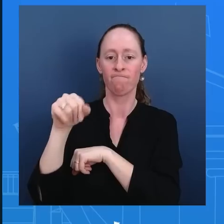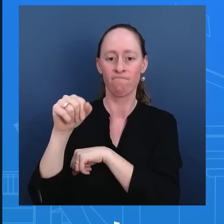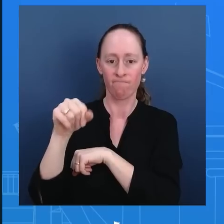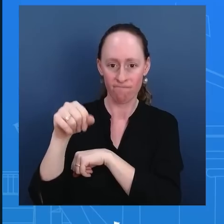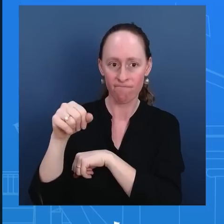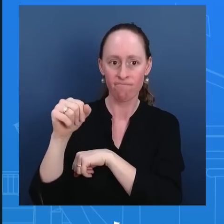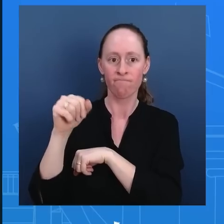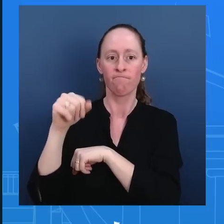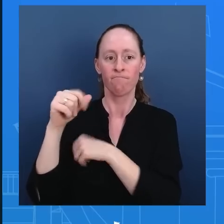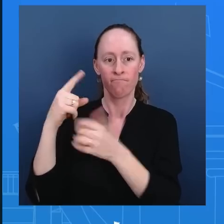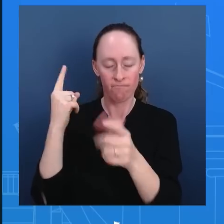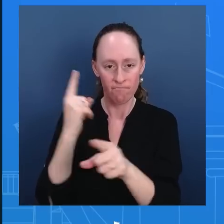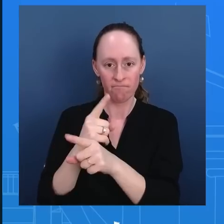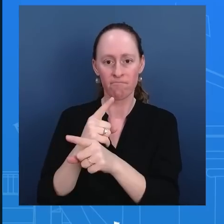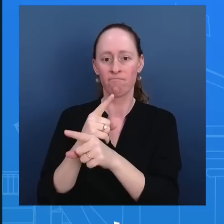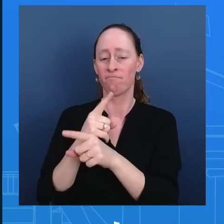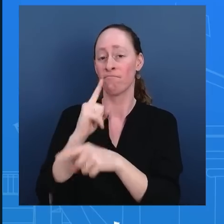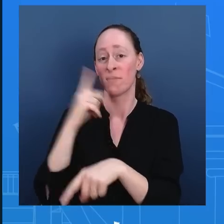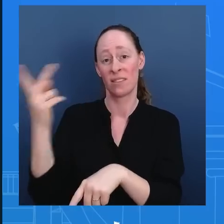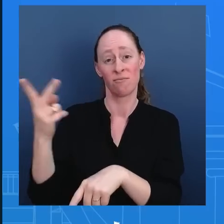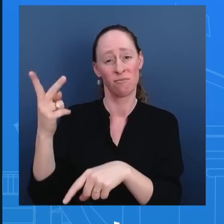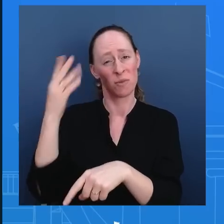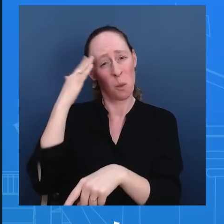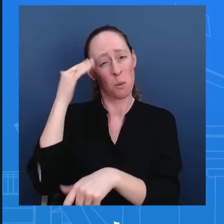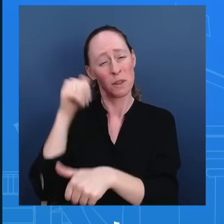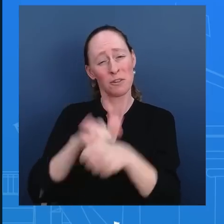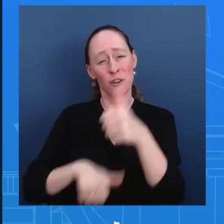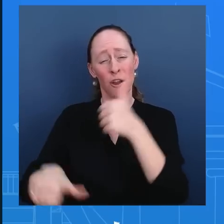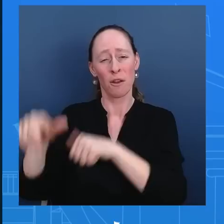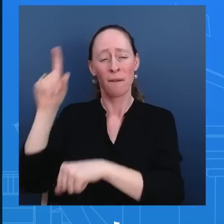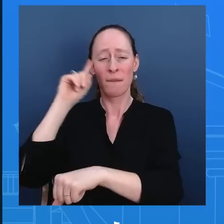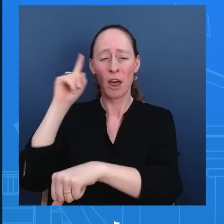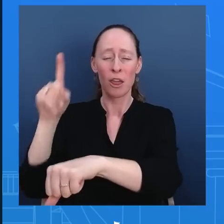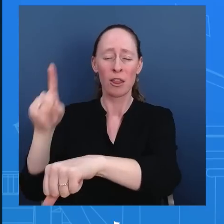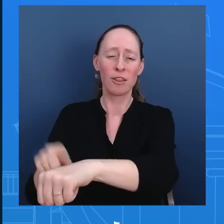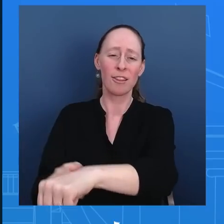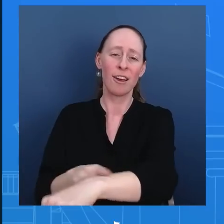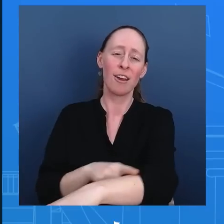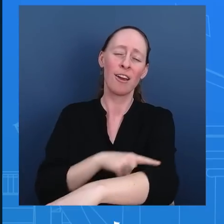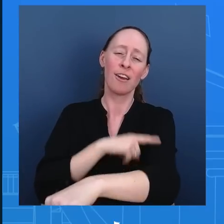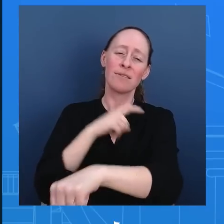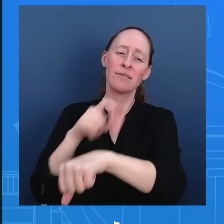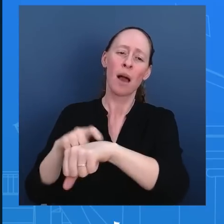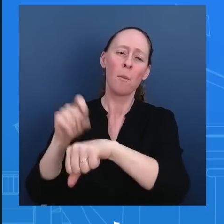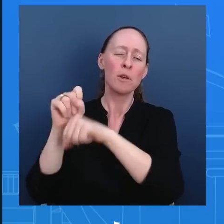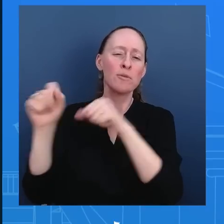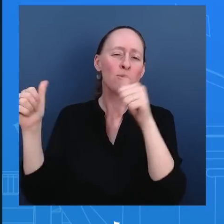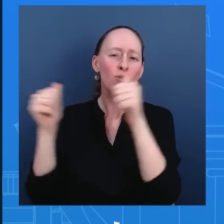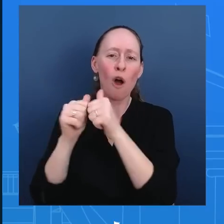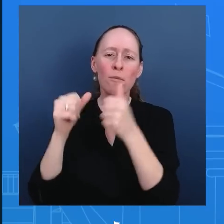They have been partners on a lot of these issues, including -- including lowering cost for health care. We know that this is an issue